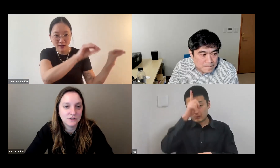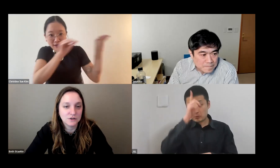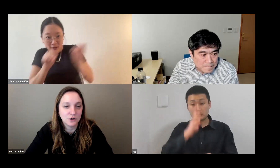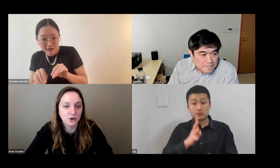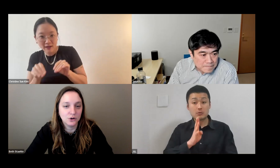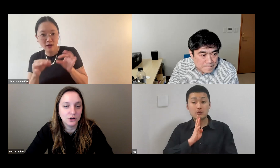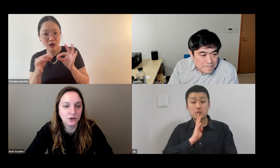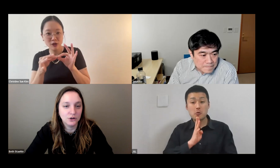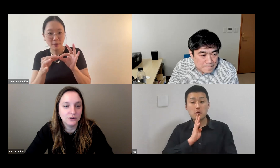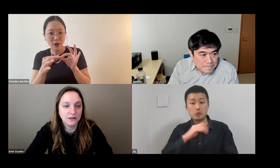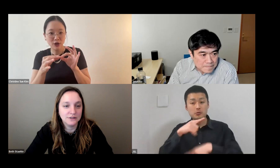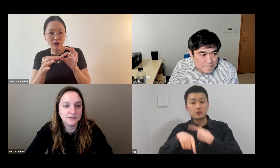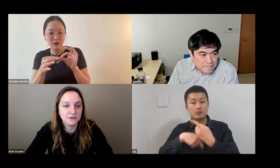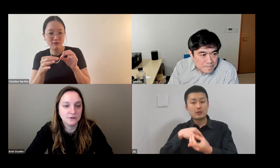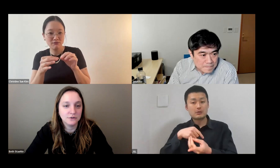So you need to